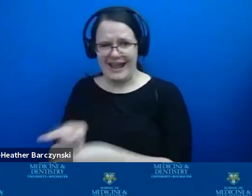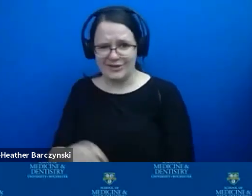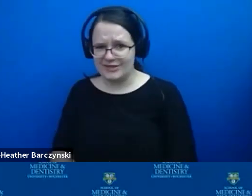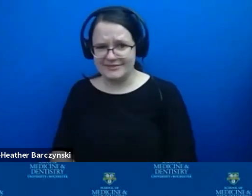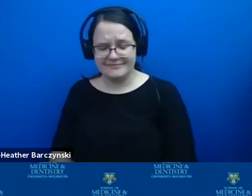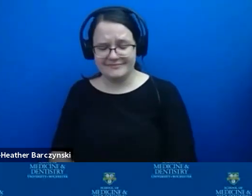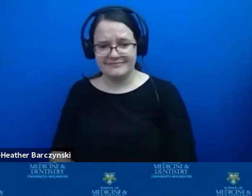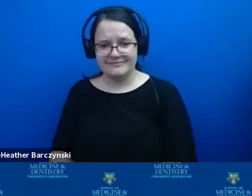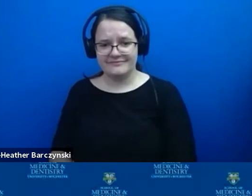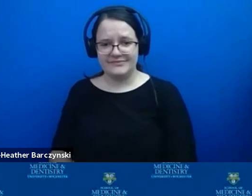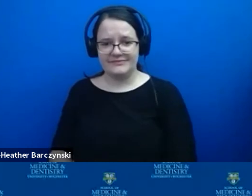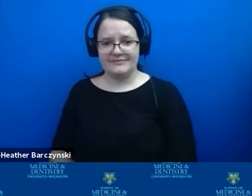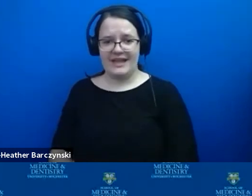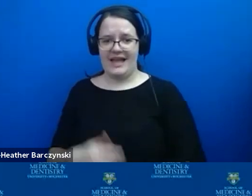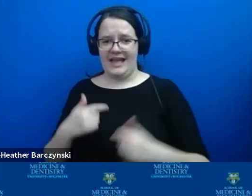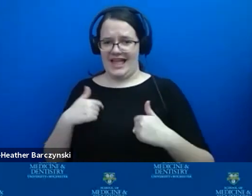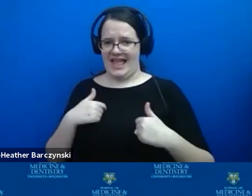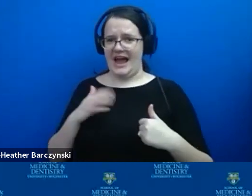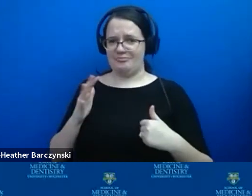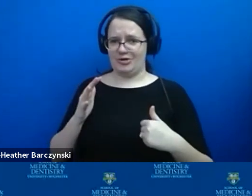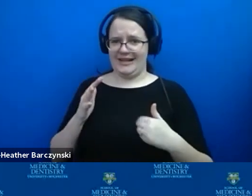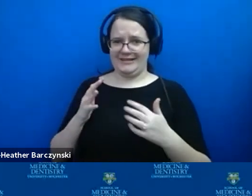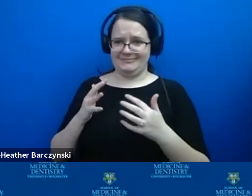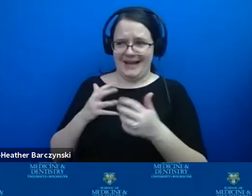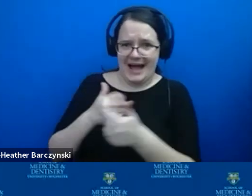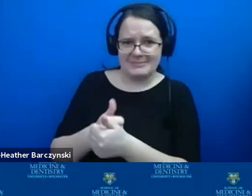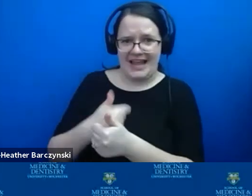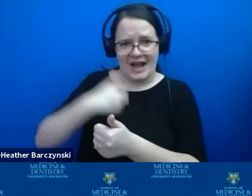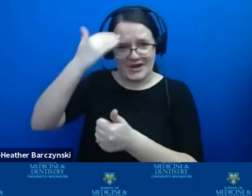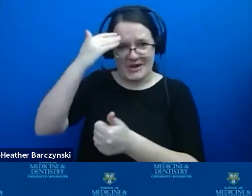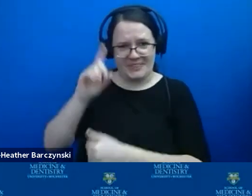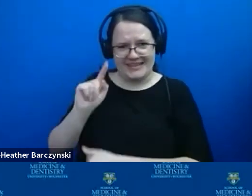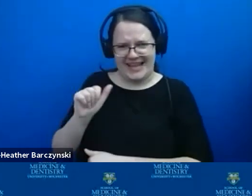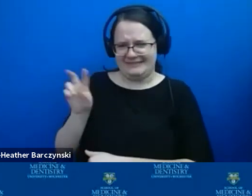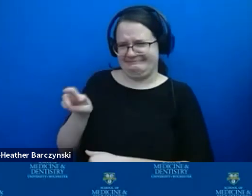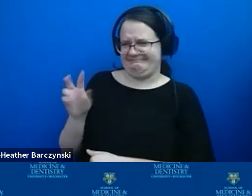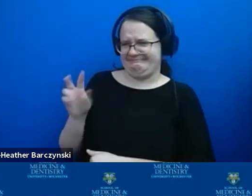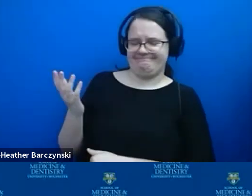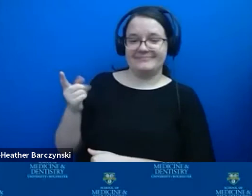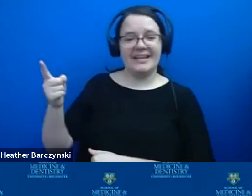fairly up-to-date on this data so what what and they've reversed it and and said well no